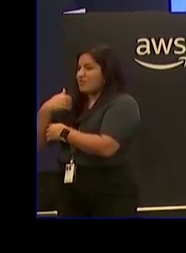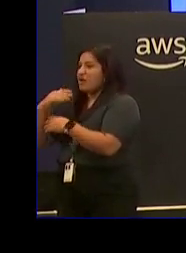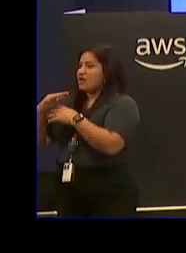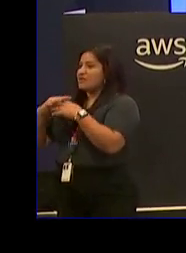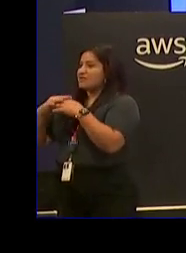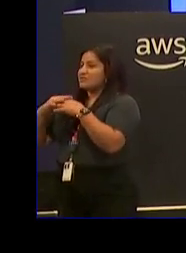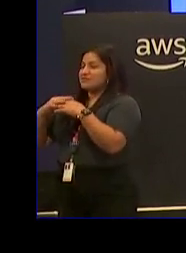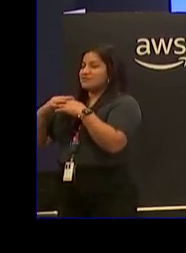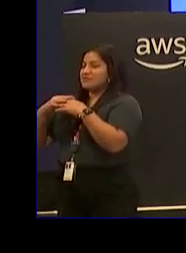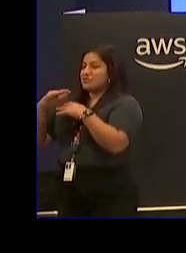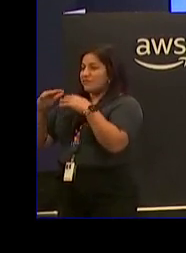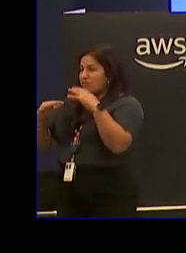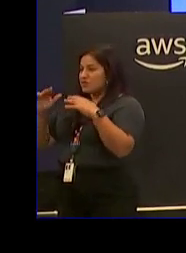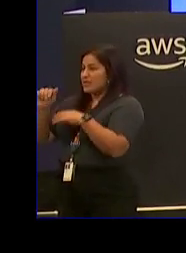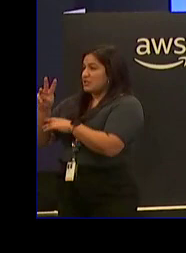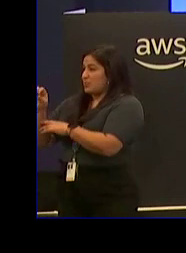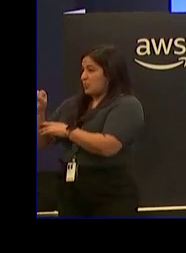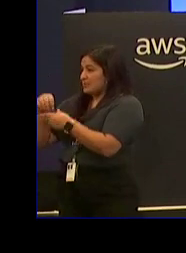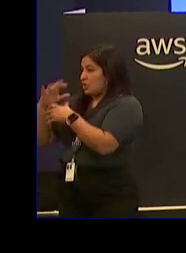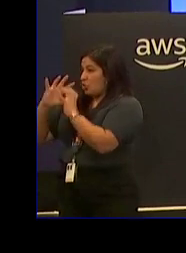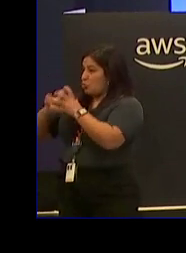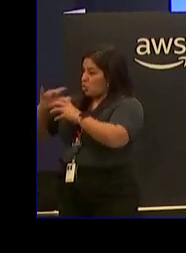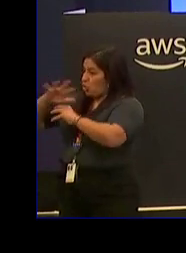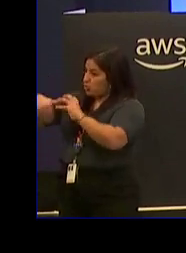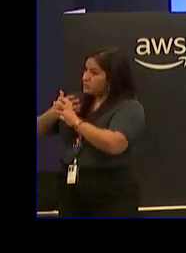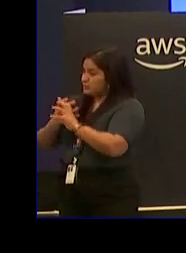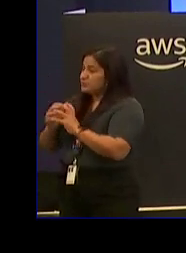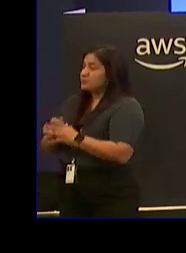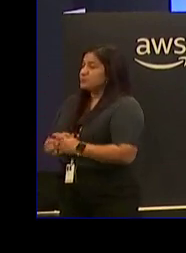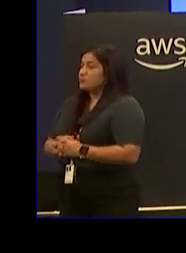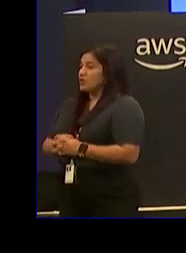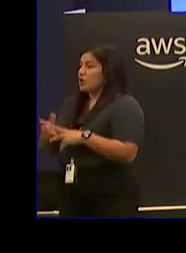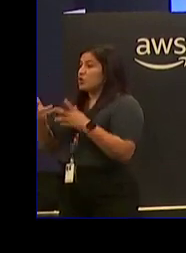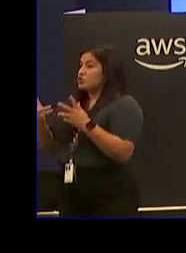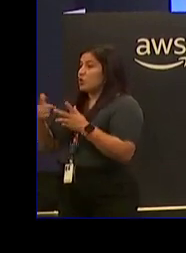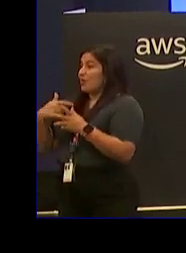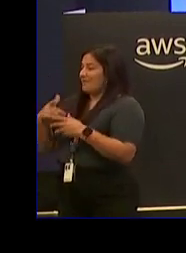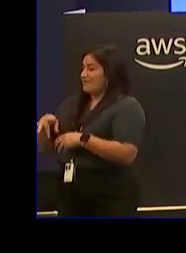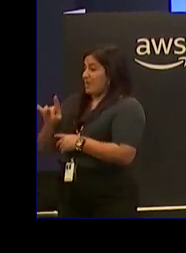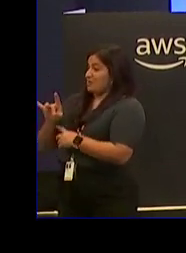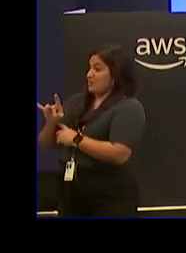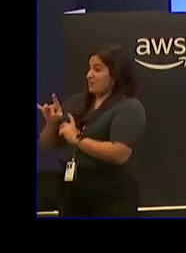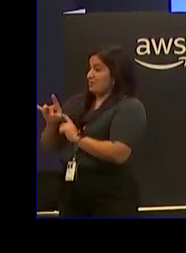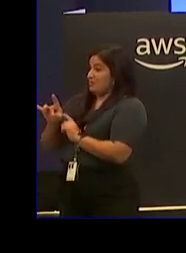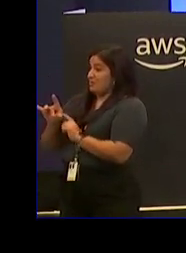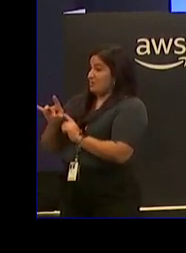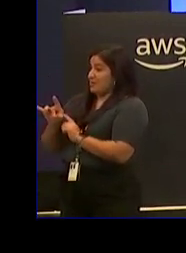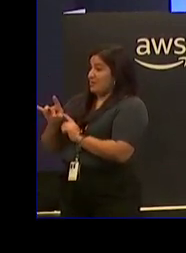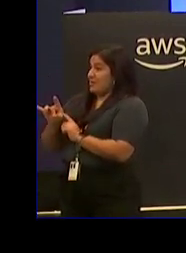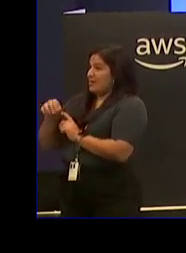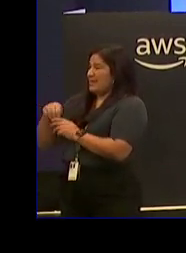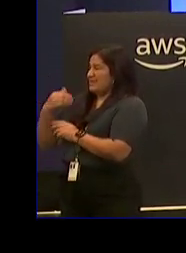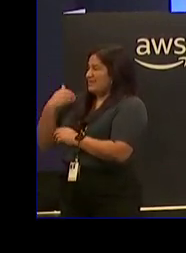AWS in the world. So then I found out that in May 2023,